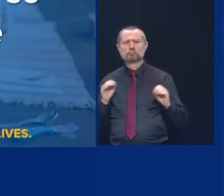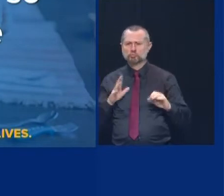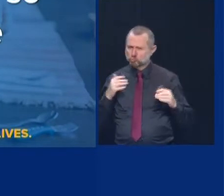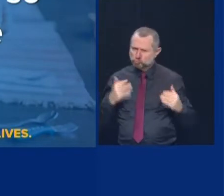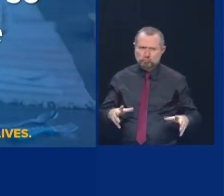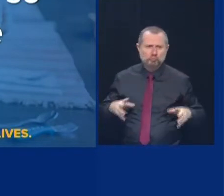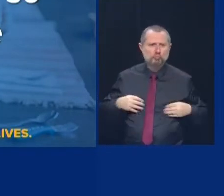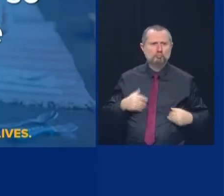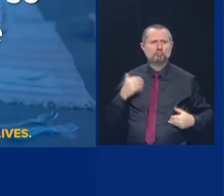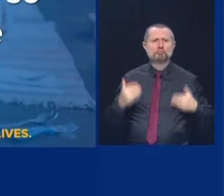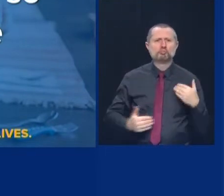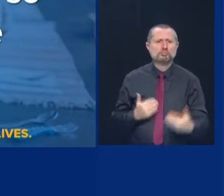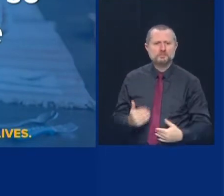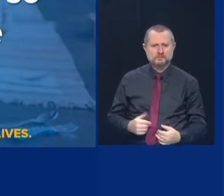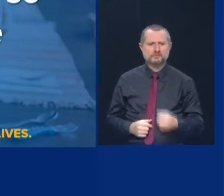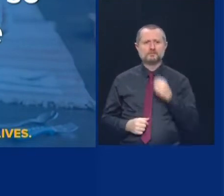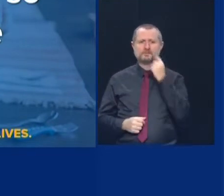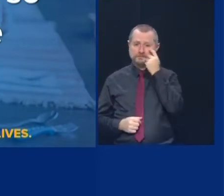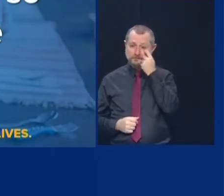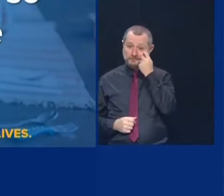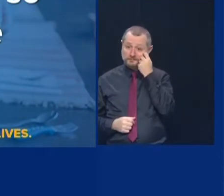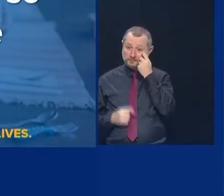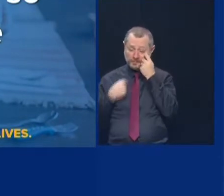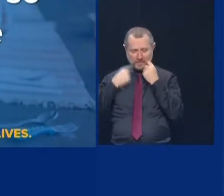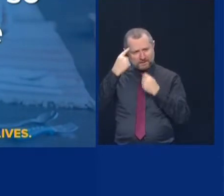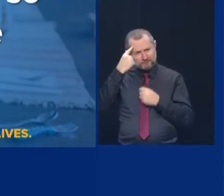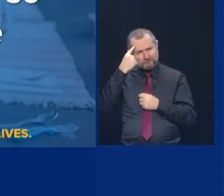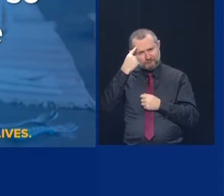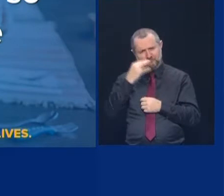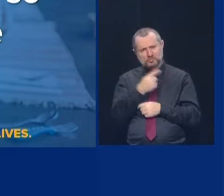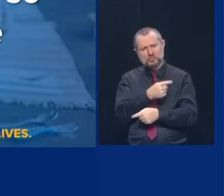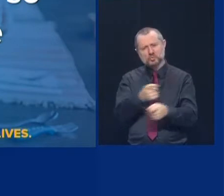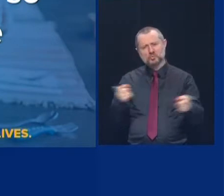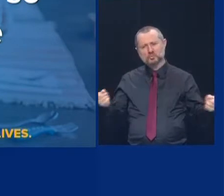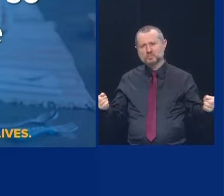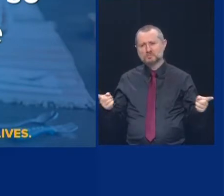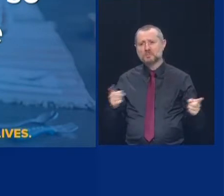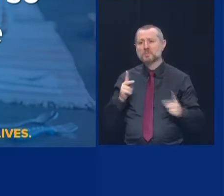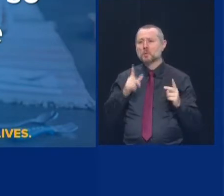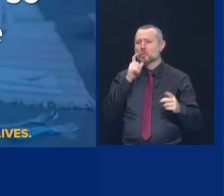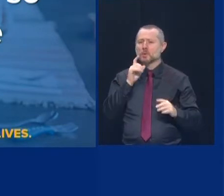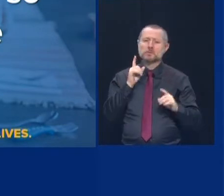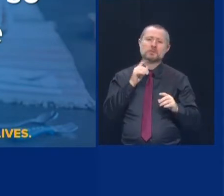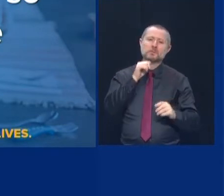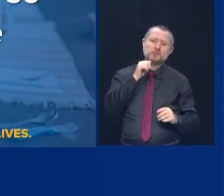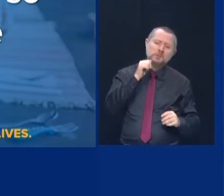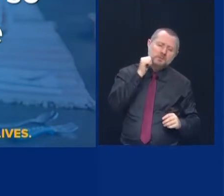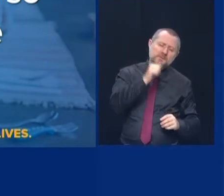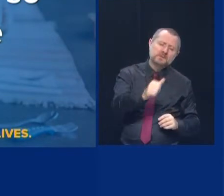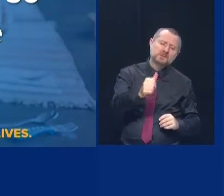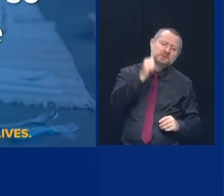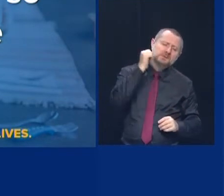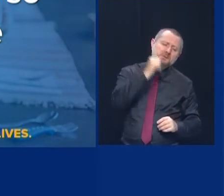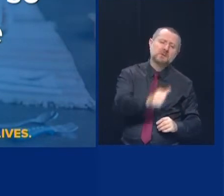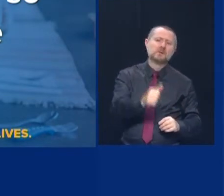THEY WERE THERE. THEY DIDN'T CALL IN SICK. THEY SHOWED UP.